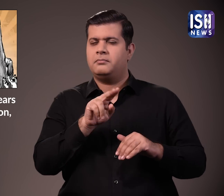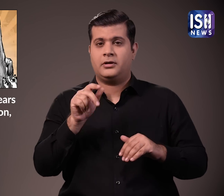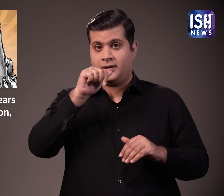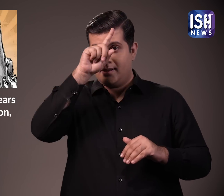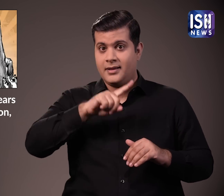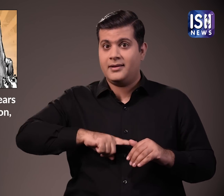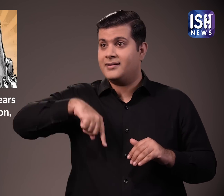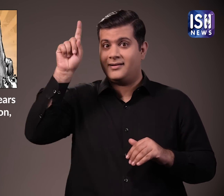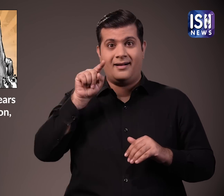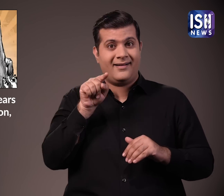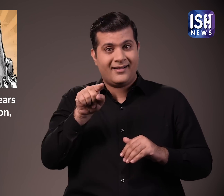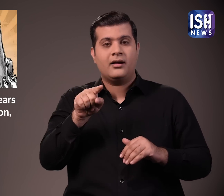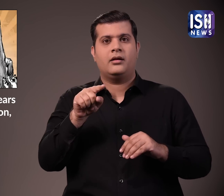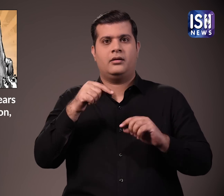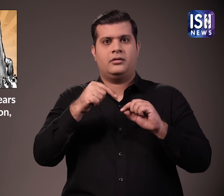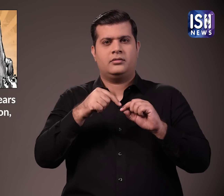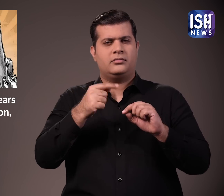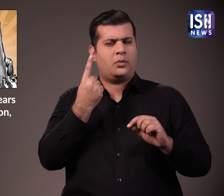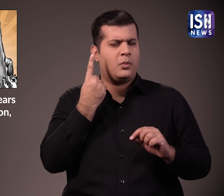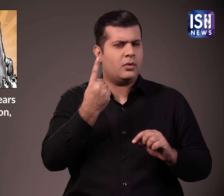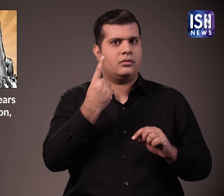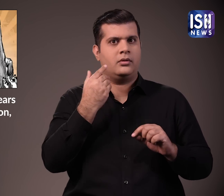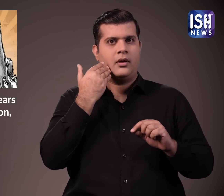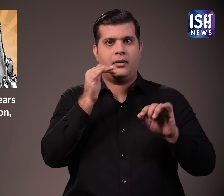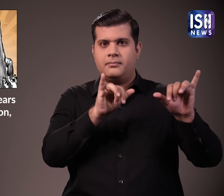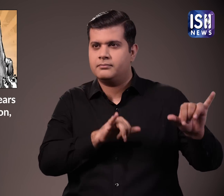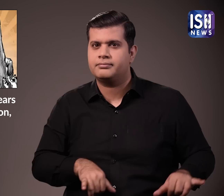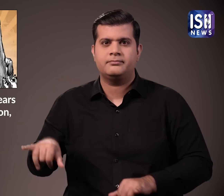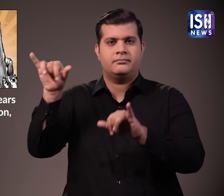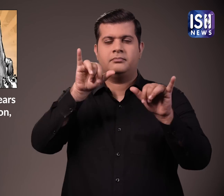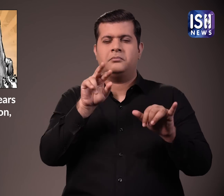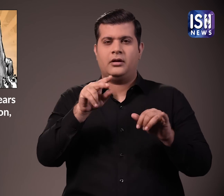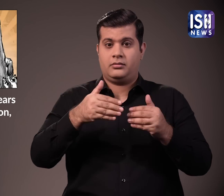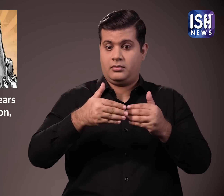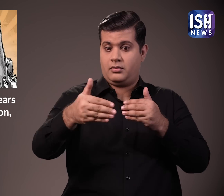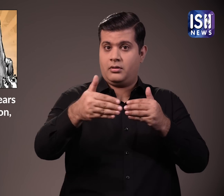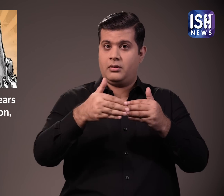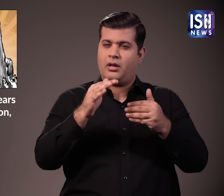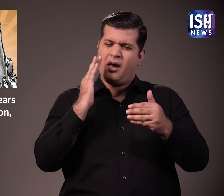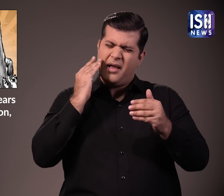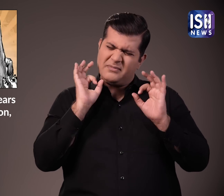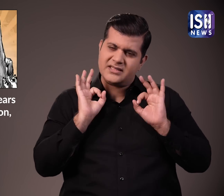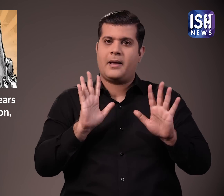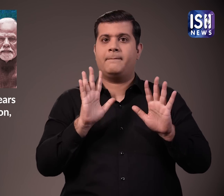This means across India elections will be held at the same time.